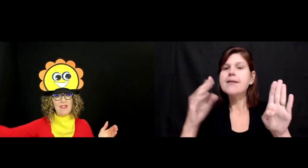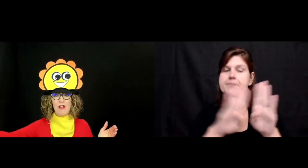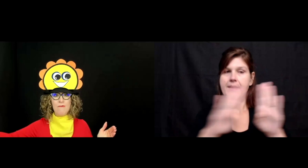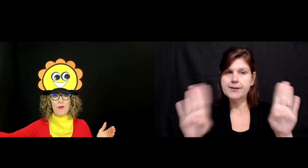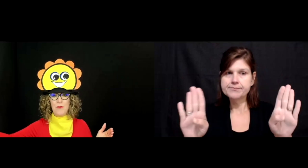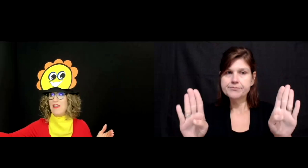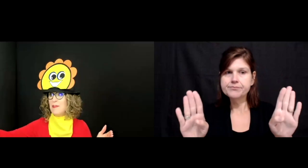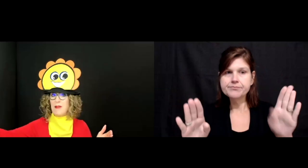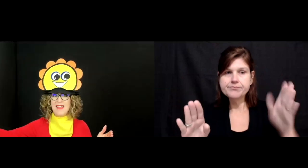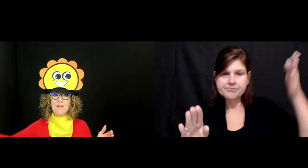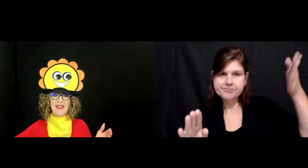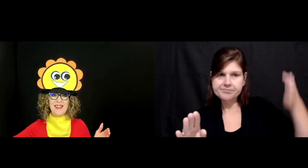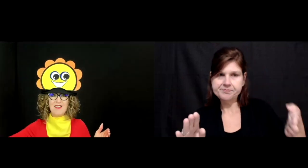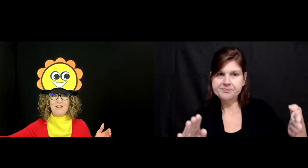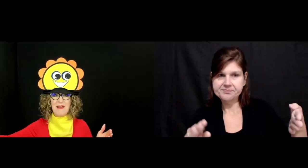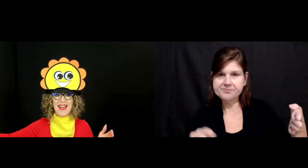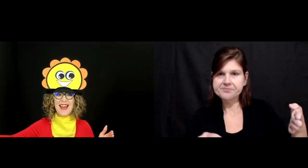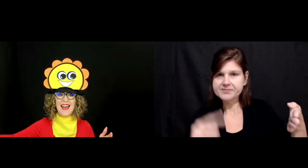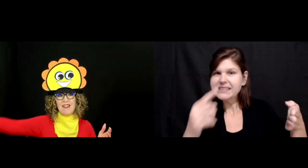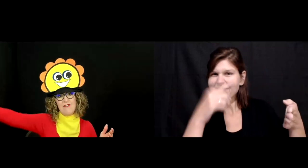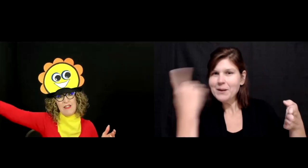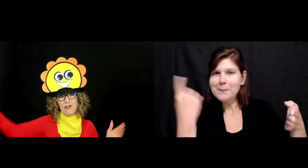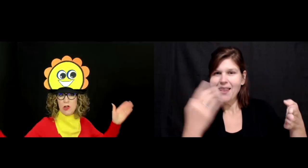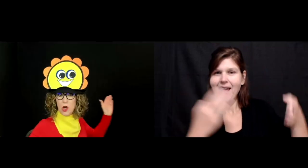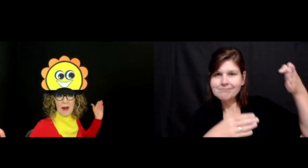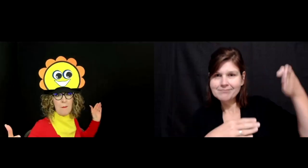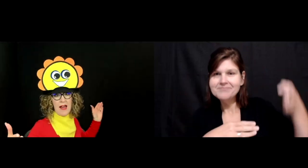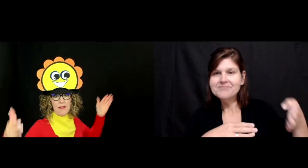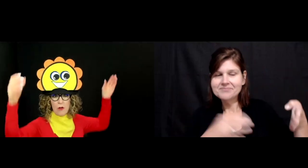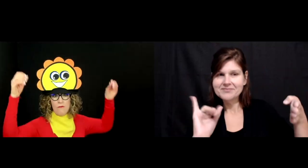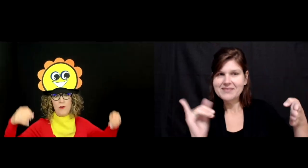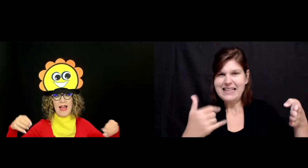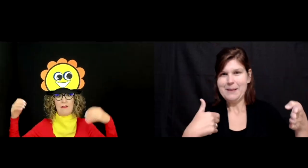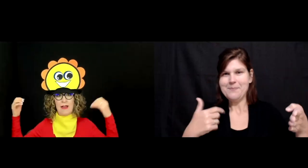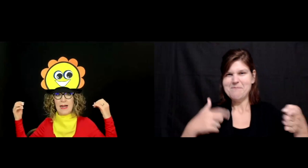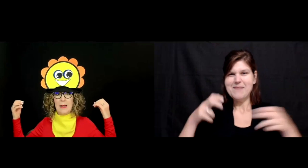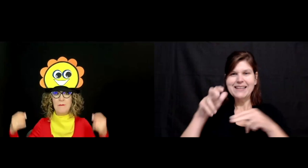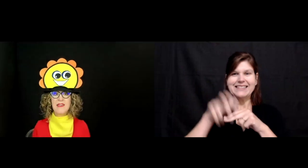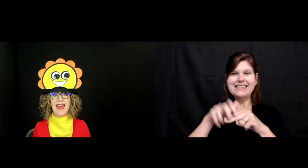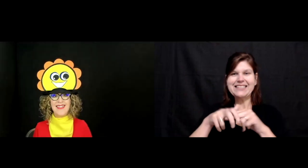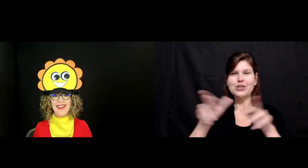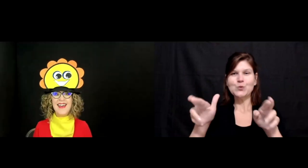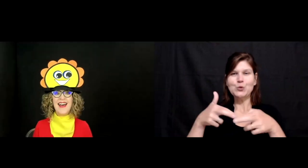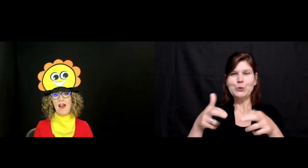This is not a room, this is a into my sitting room here. These are just two black blinds that roll down and I've clipped them together.